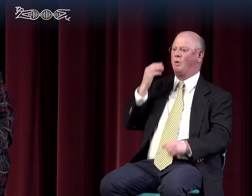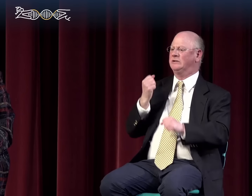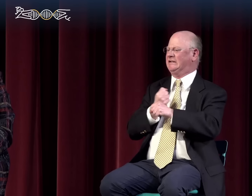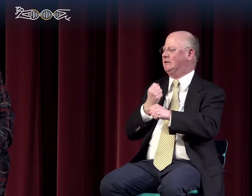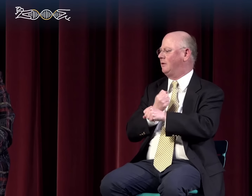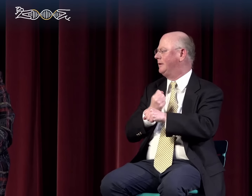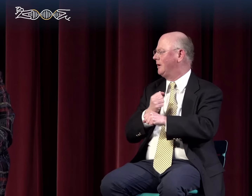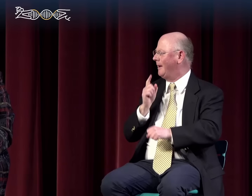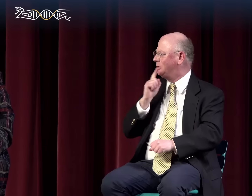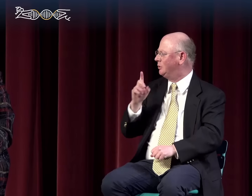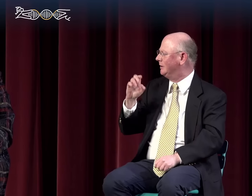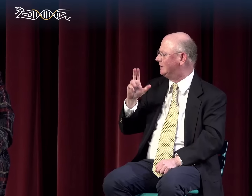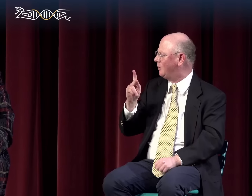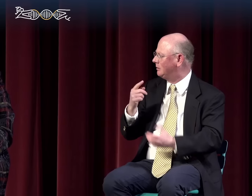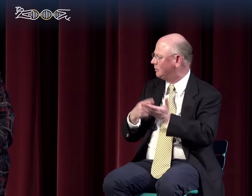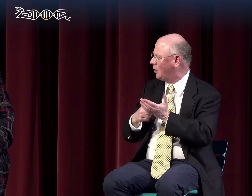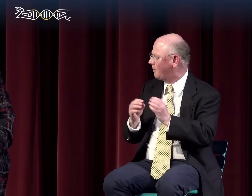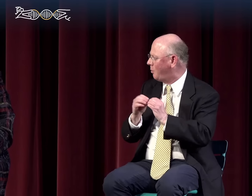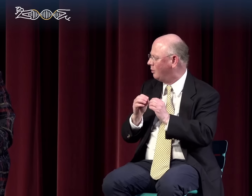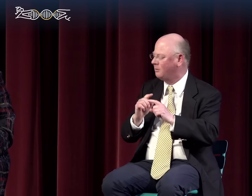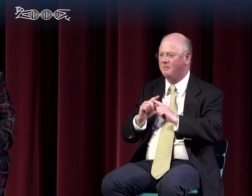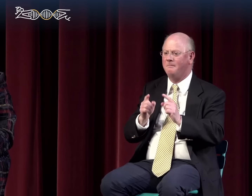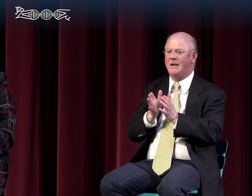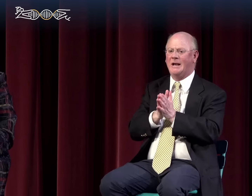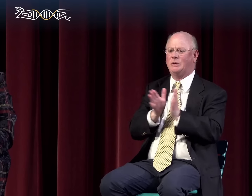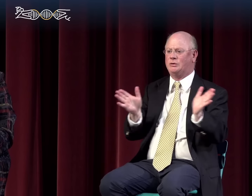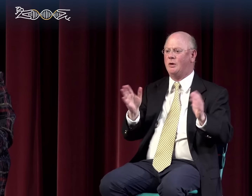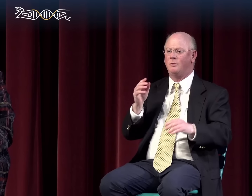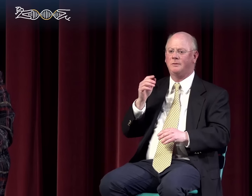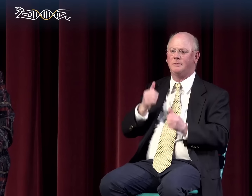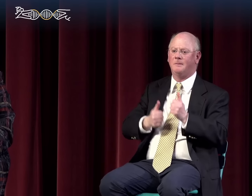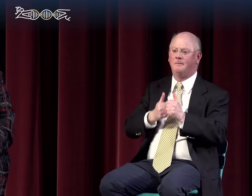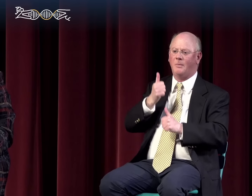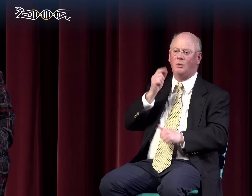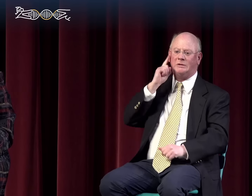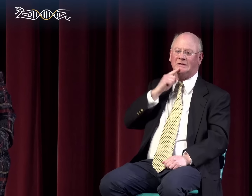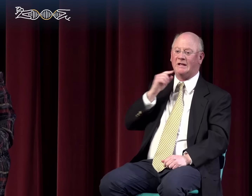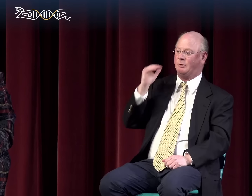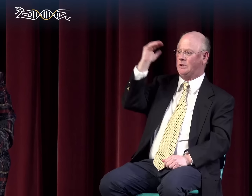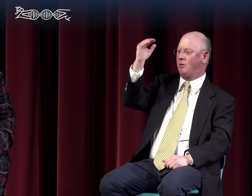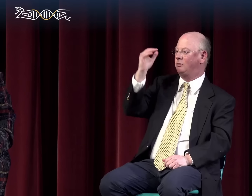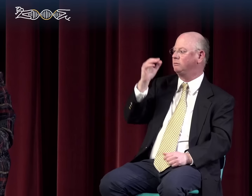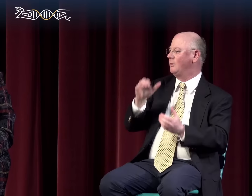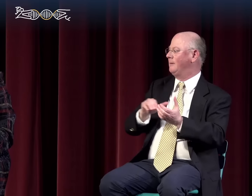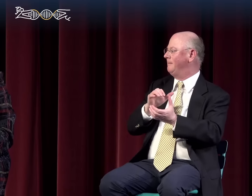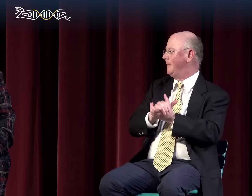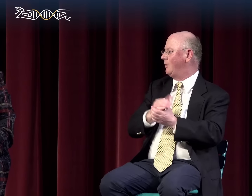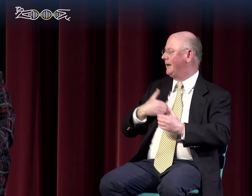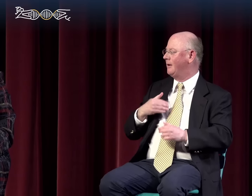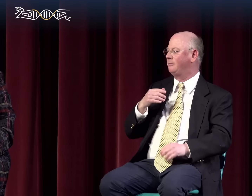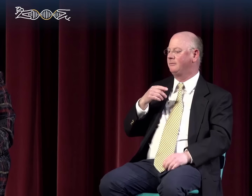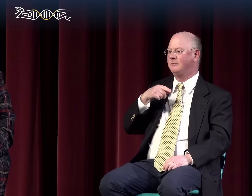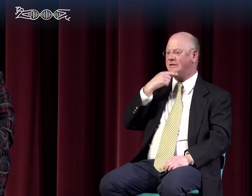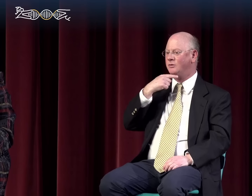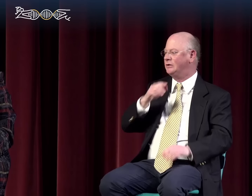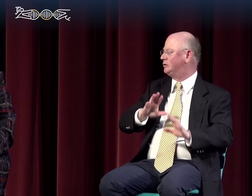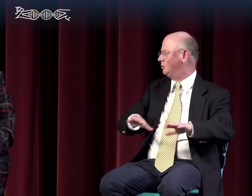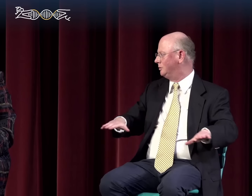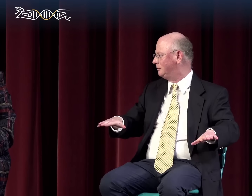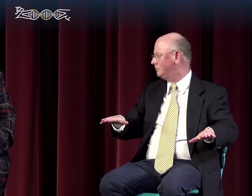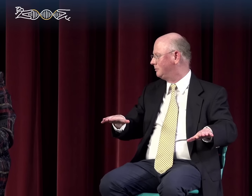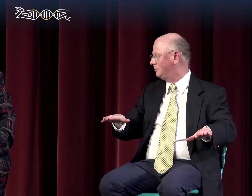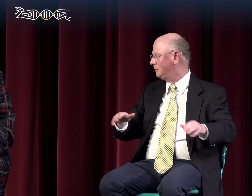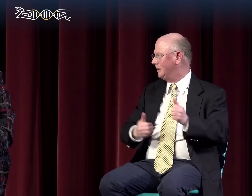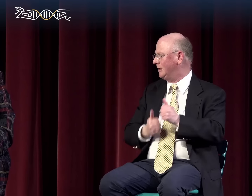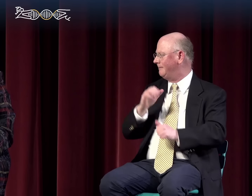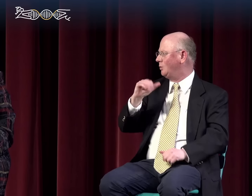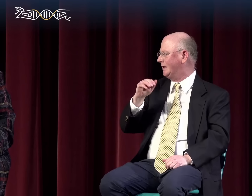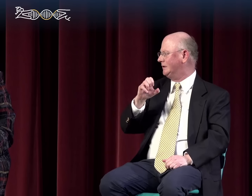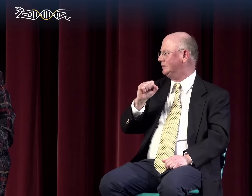Statistically, I'm sure Derek can talk little more about this, but most Deaf